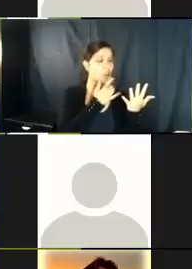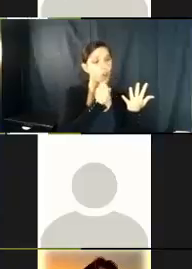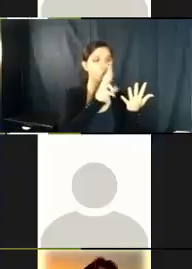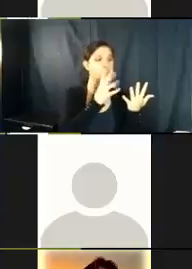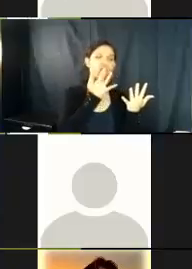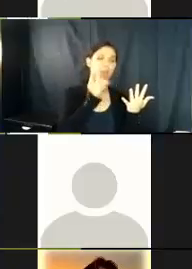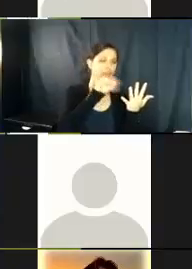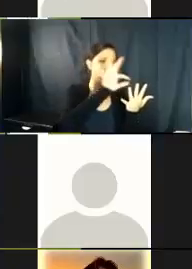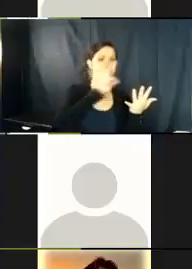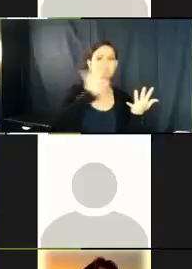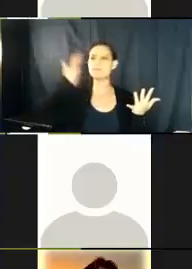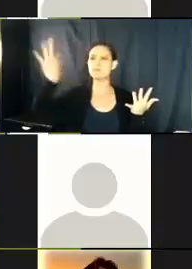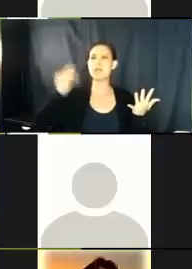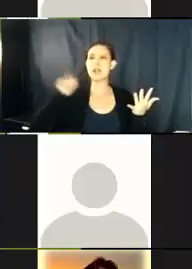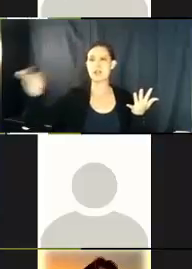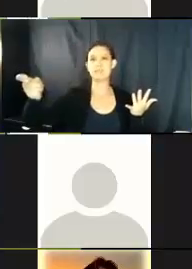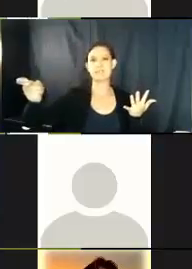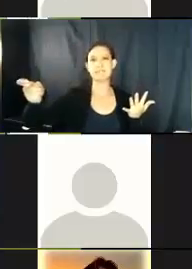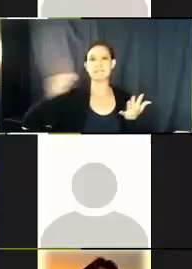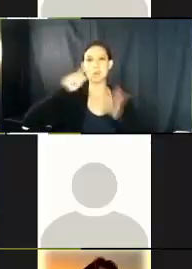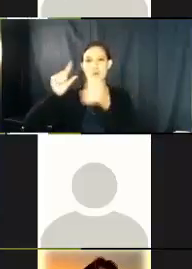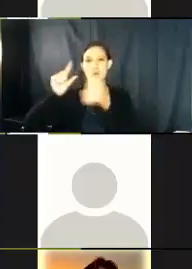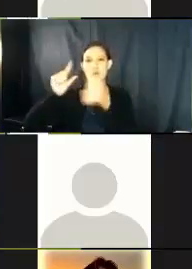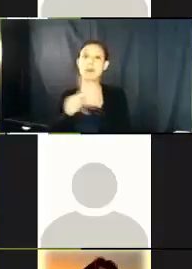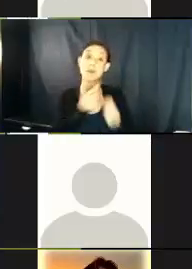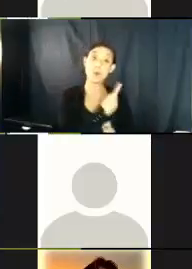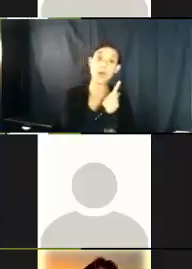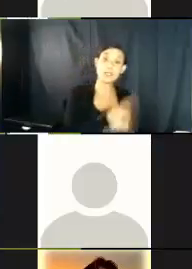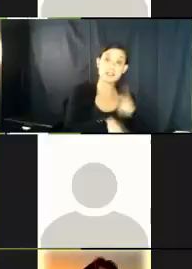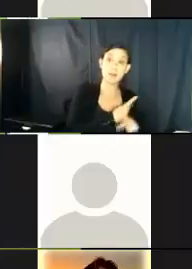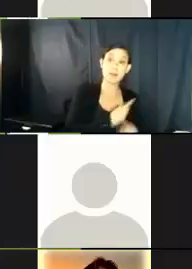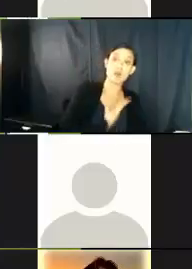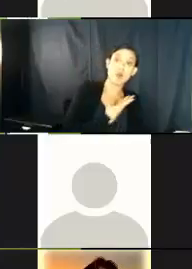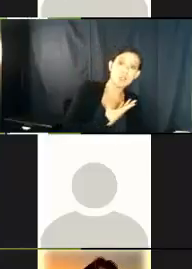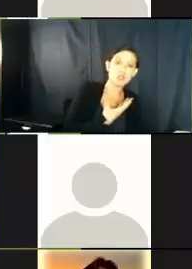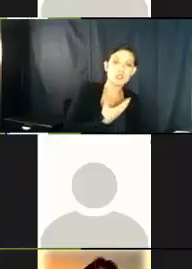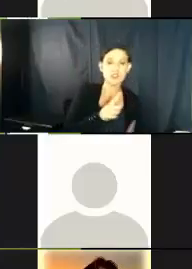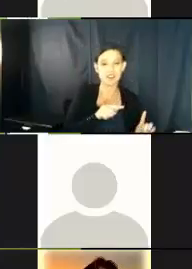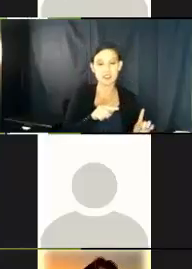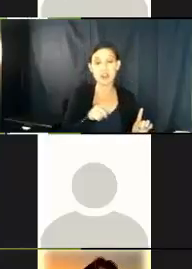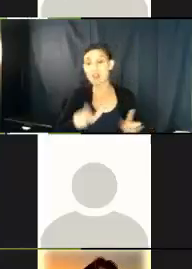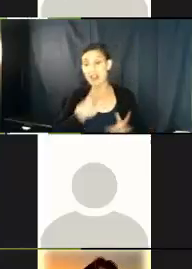like this type of poetry better than the other type of poetry or this type of writing over another type of writing.